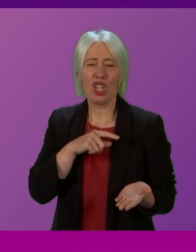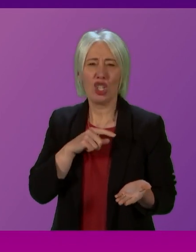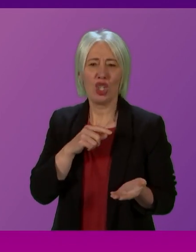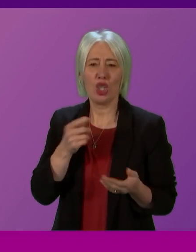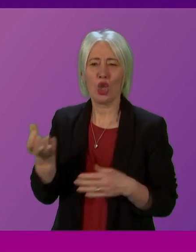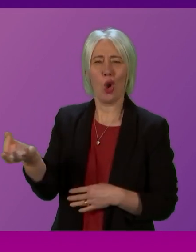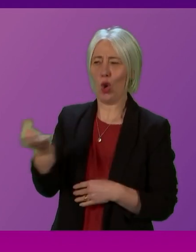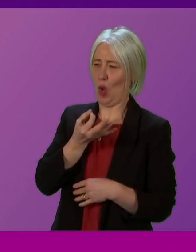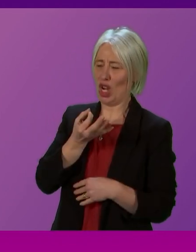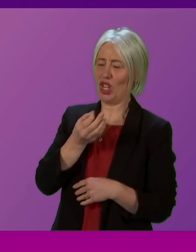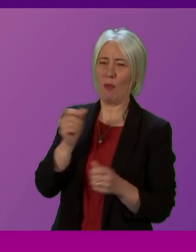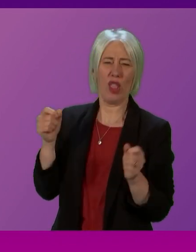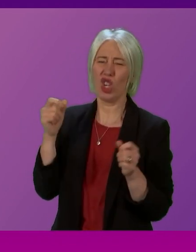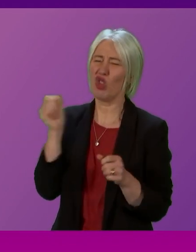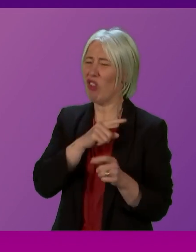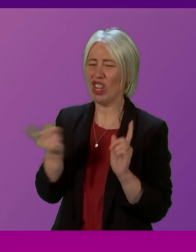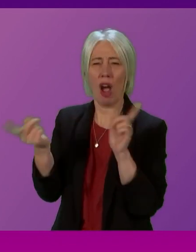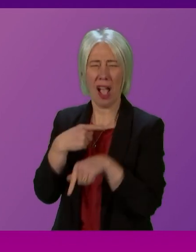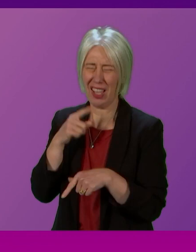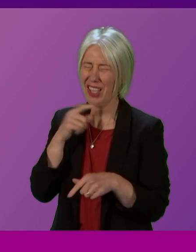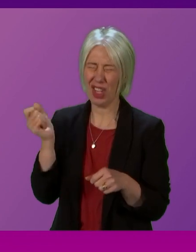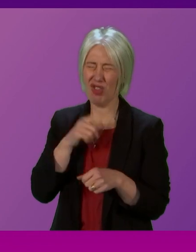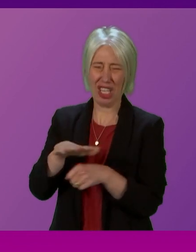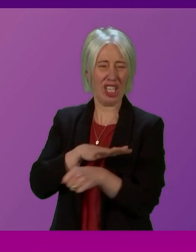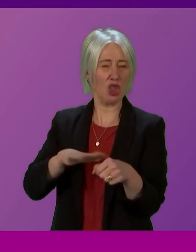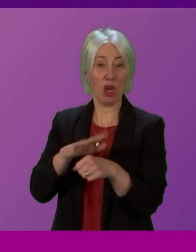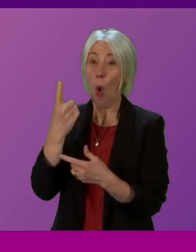There is a bizarre situation that only Nicola Sturgeon could have concocted: reportedly,